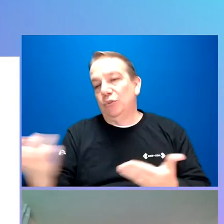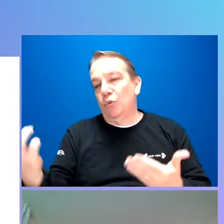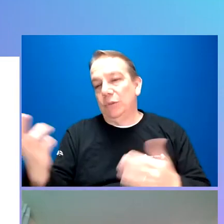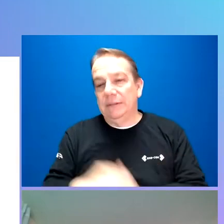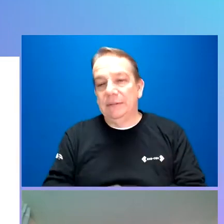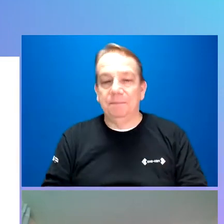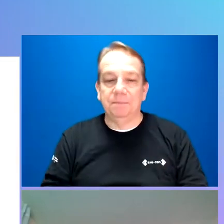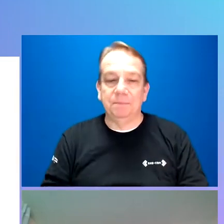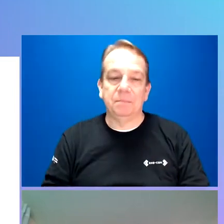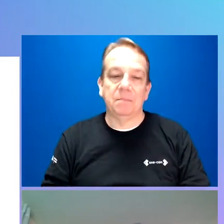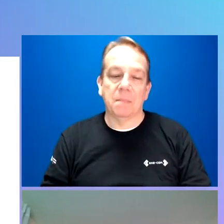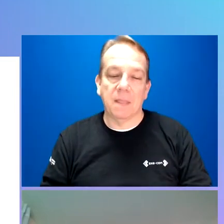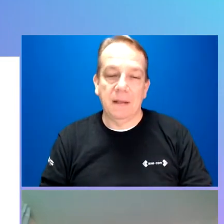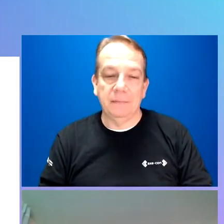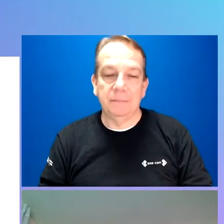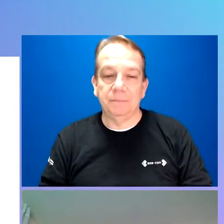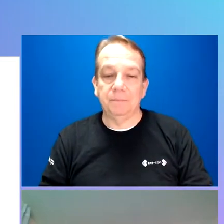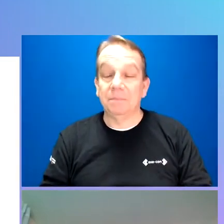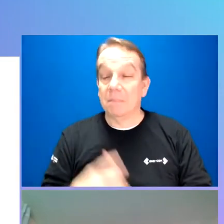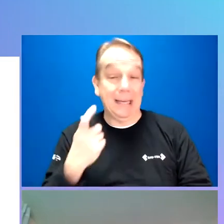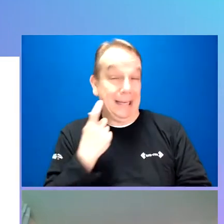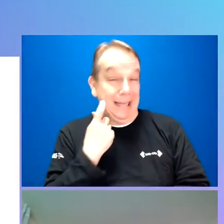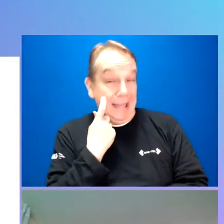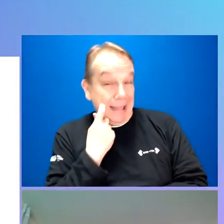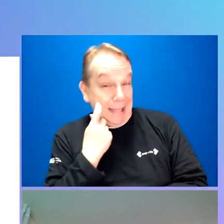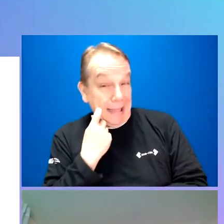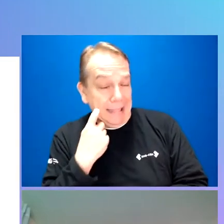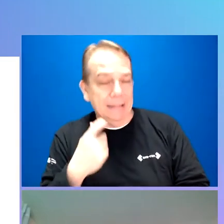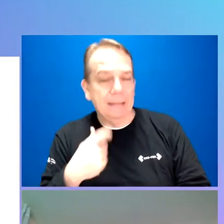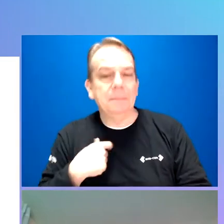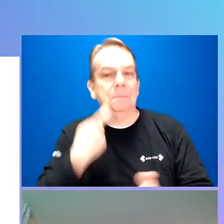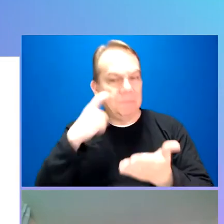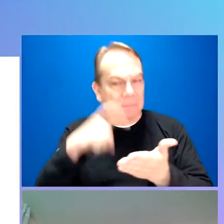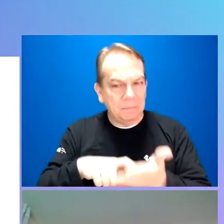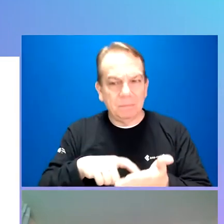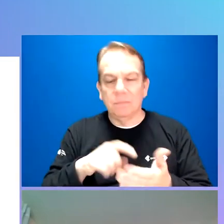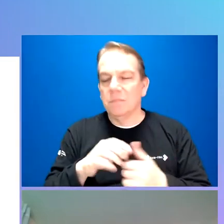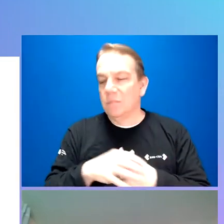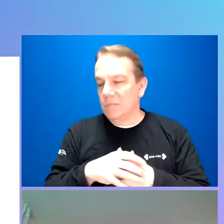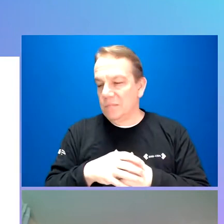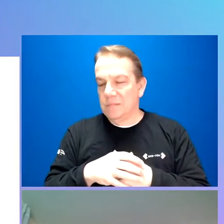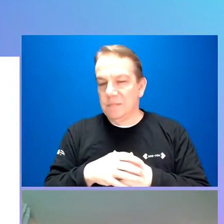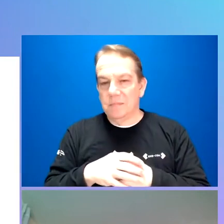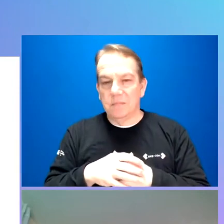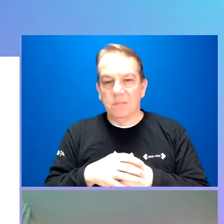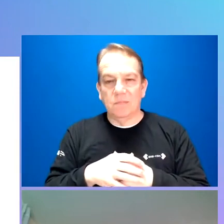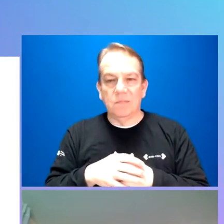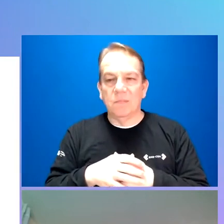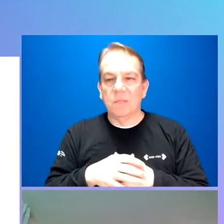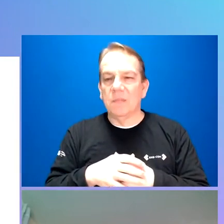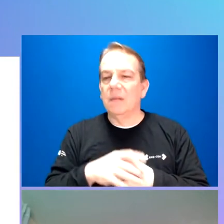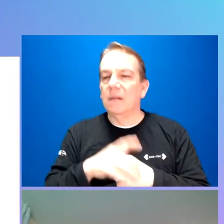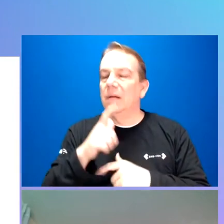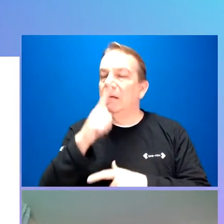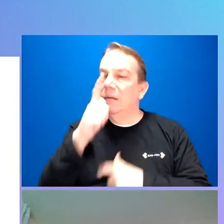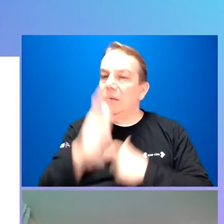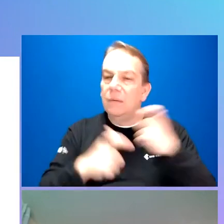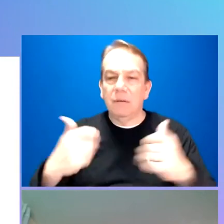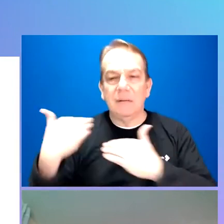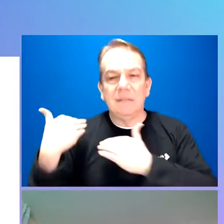there is this, um, tremendous wave of questioning coming from